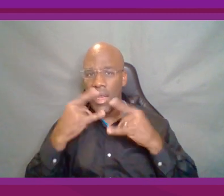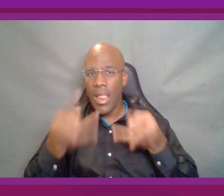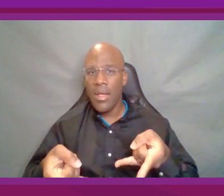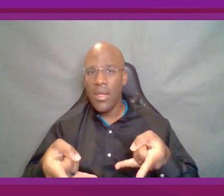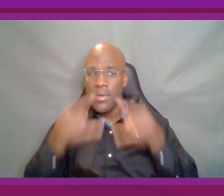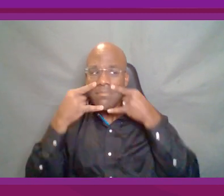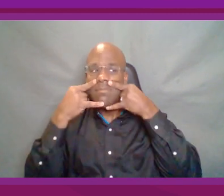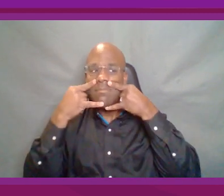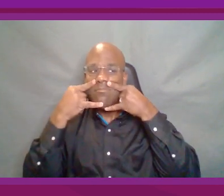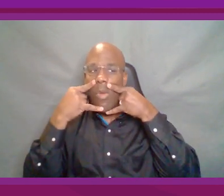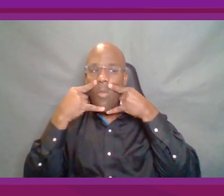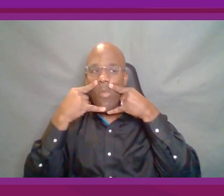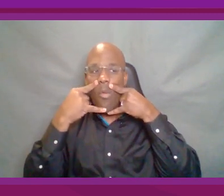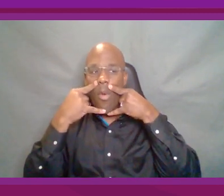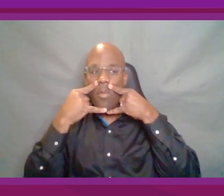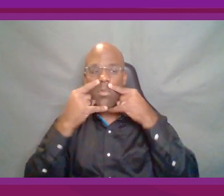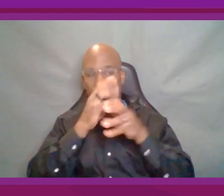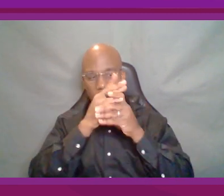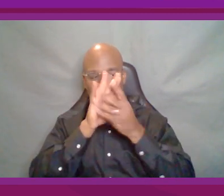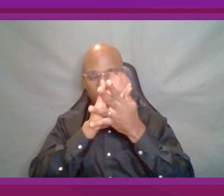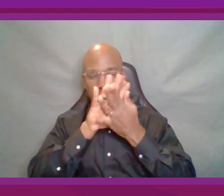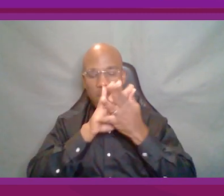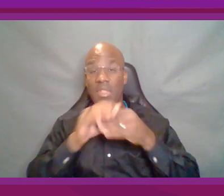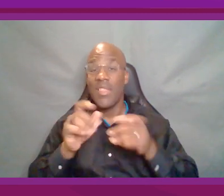to remove those their masks. Well so what it did it changed